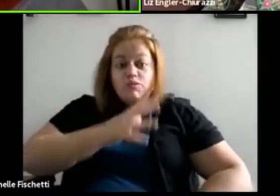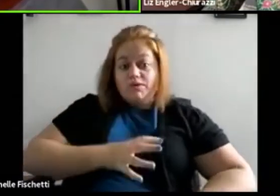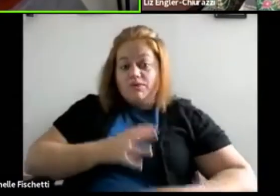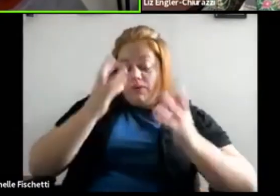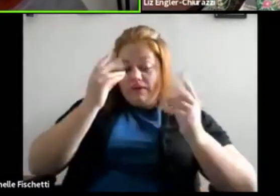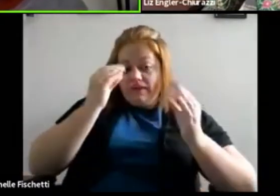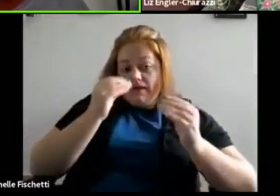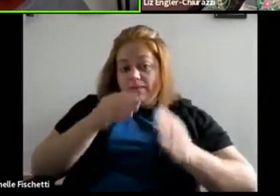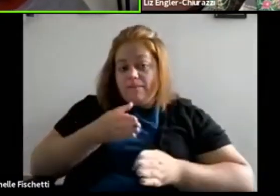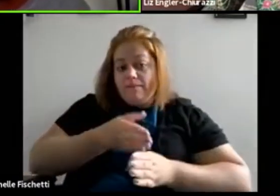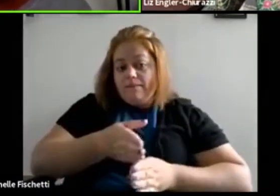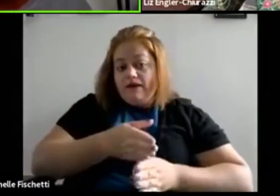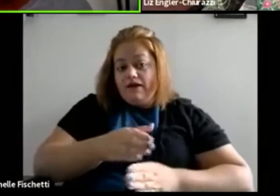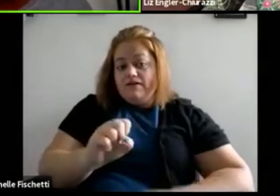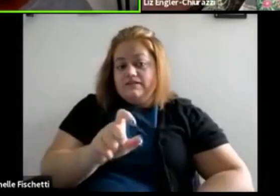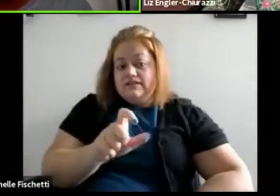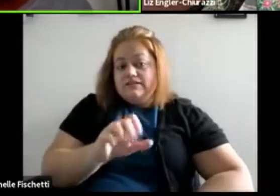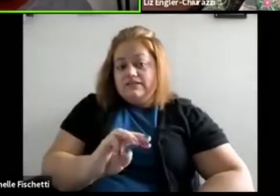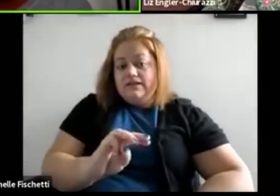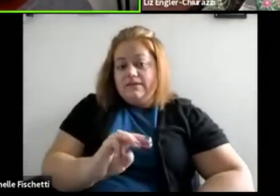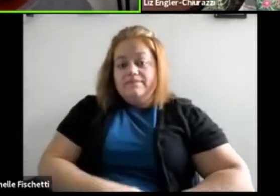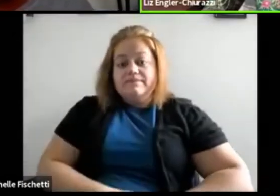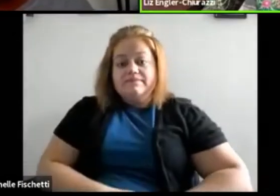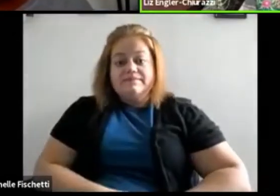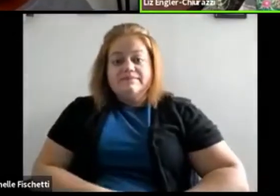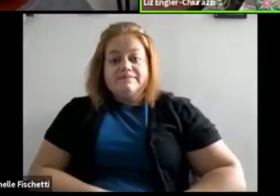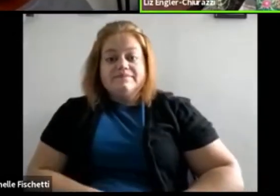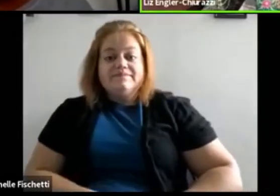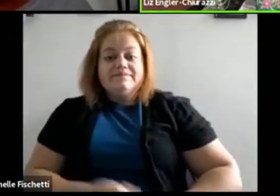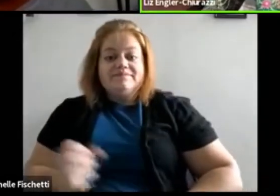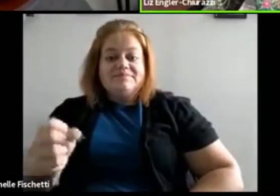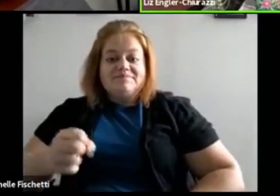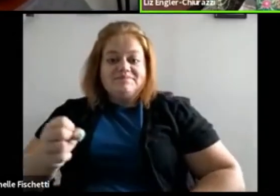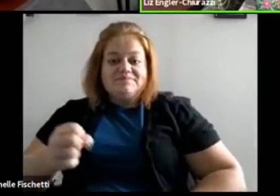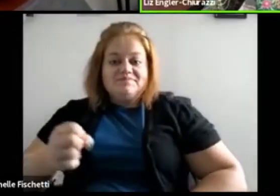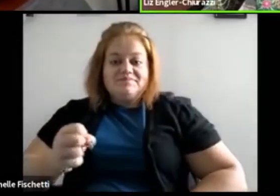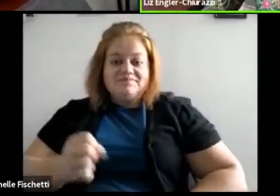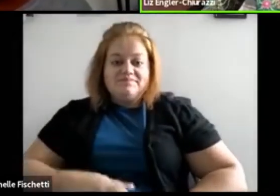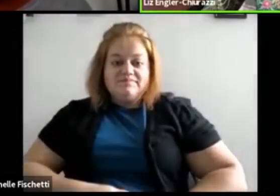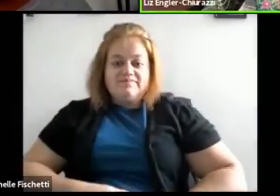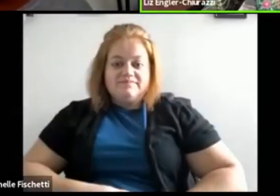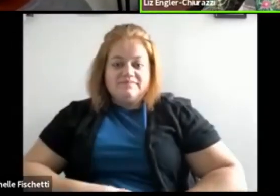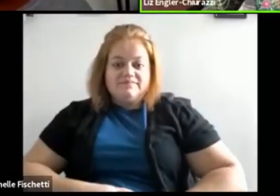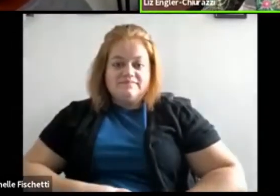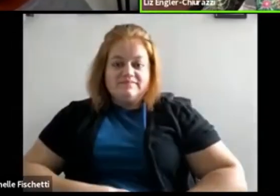a STEM career? Absolutely, you know there's a lot of advice out